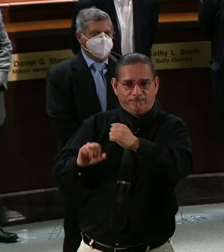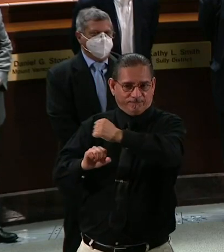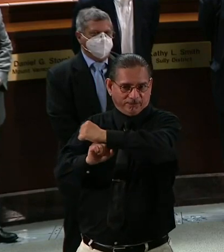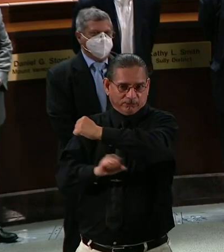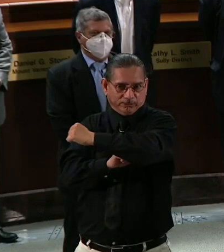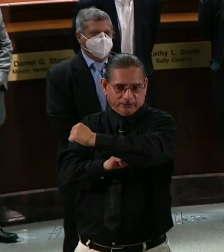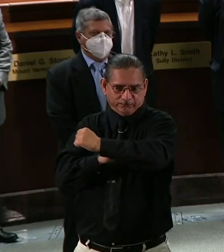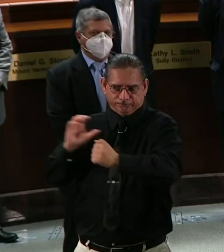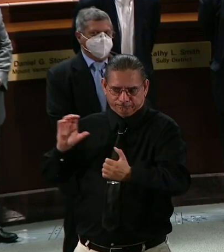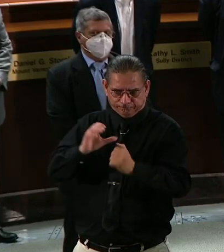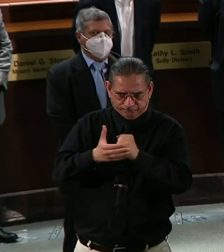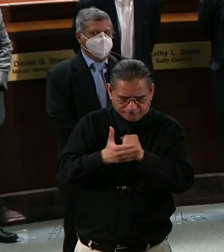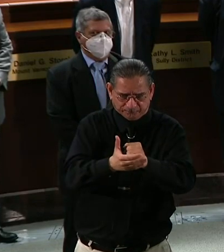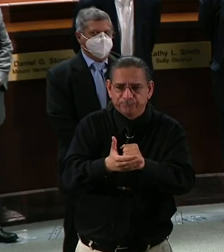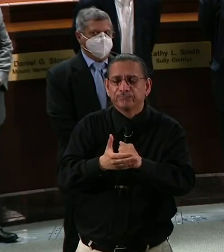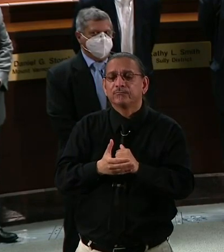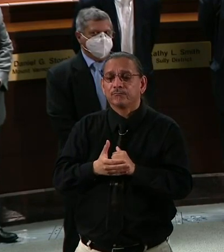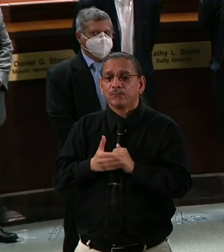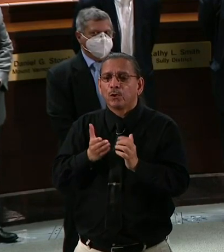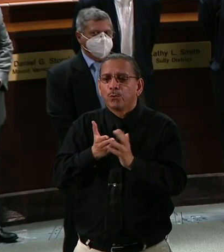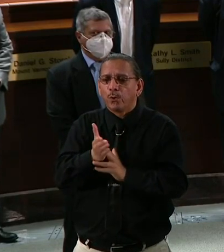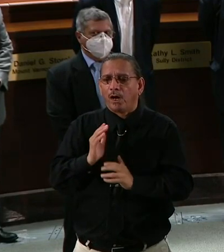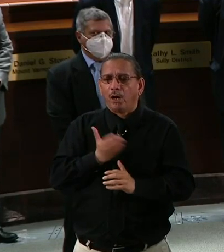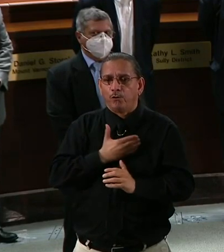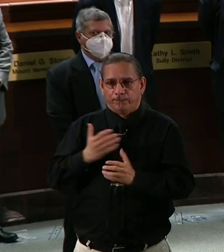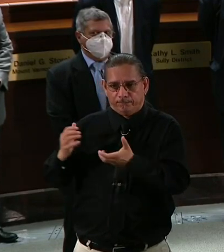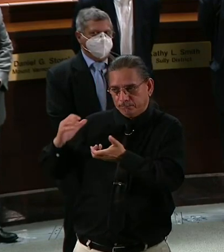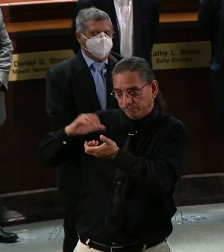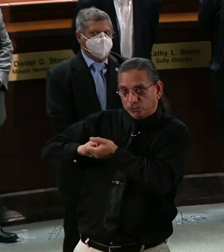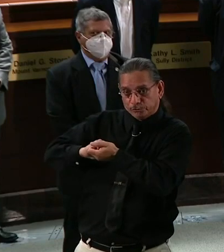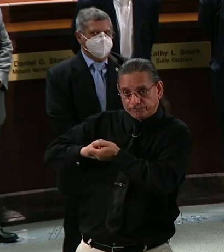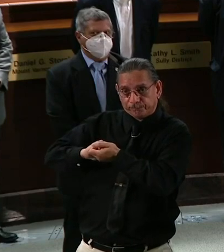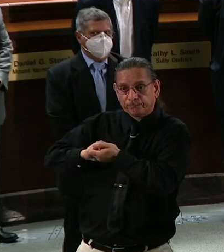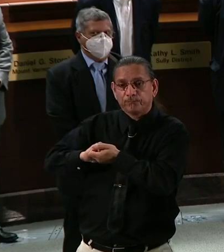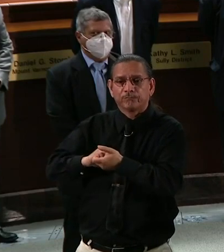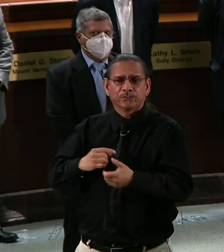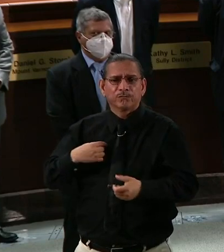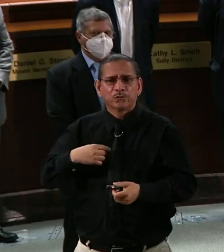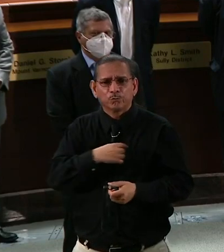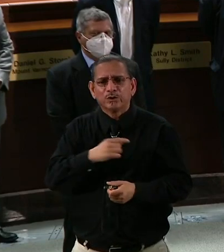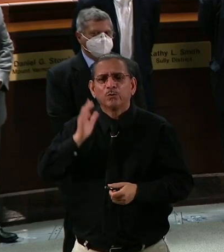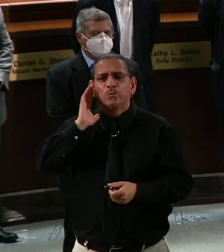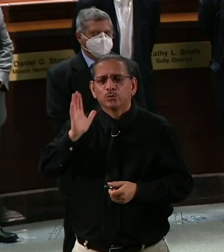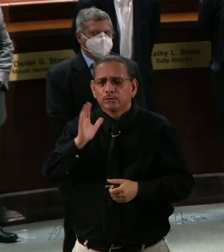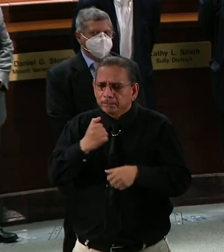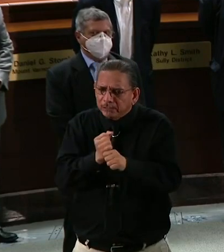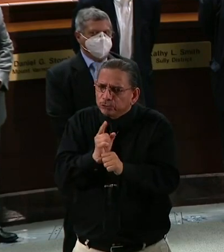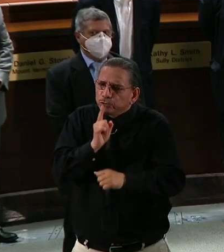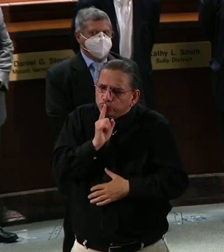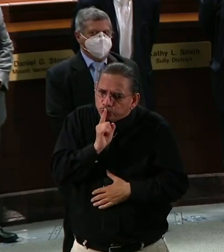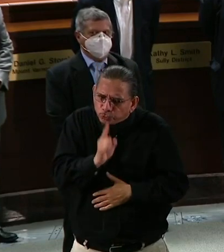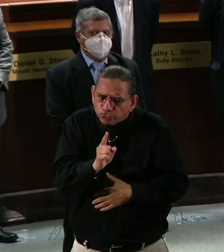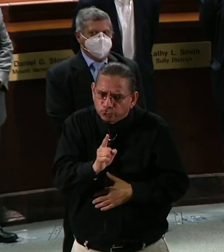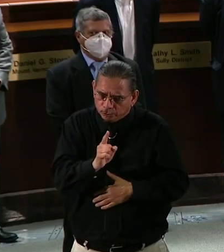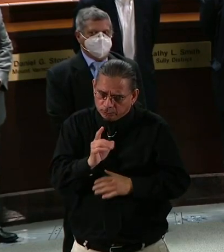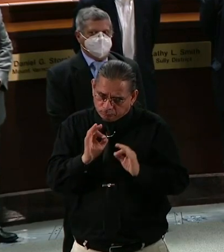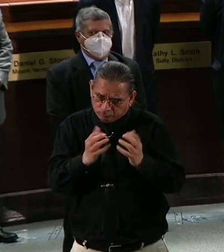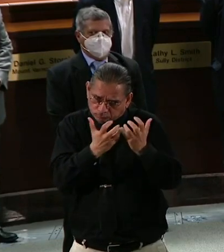A GREATER WASHING COULD FOR. IT NORTH OF SAUCE SCHOOL MONEY DADDY. BUT A SICK WOULD ADD A